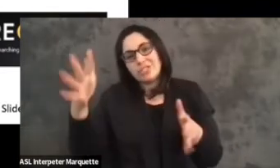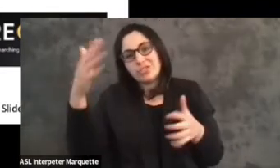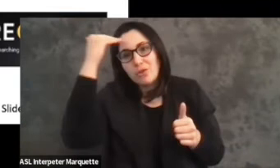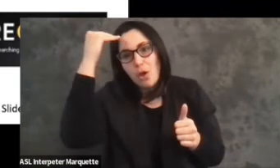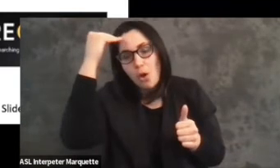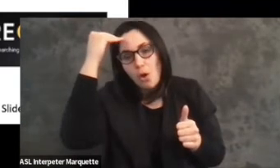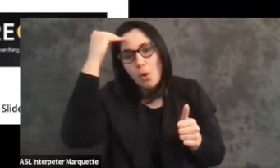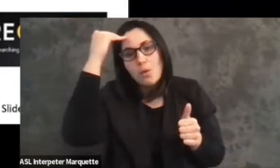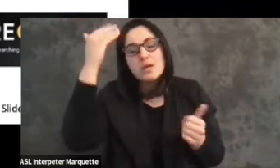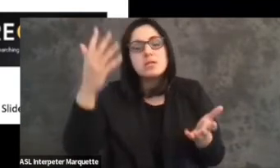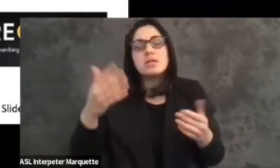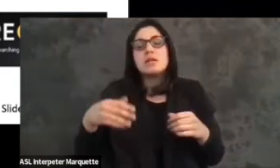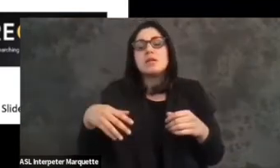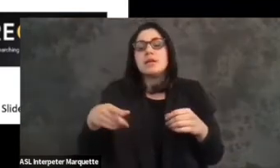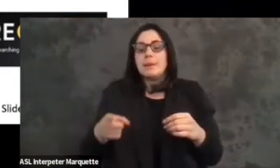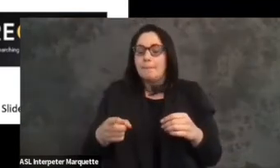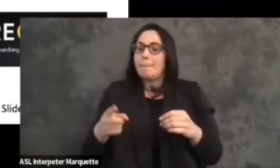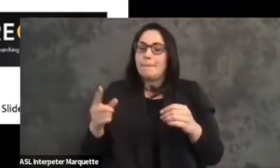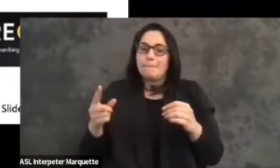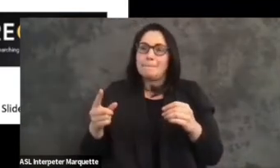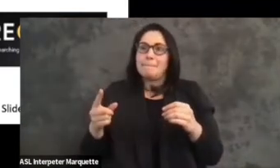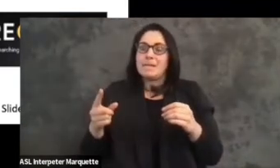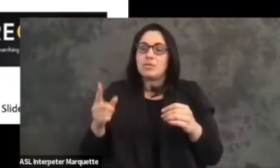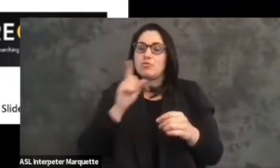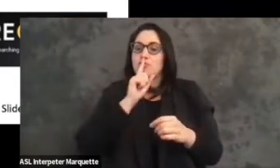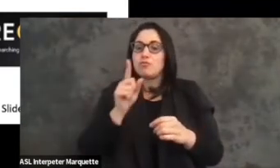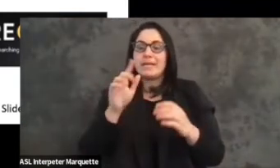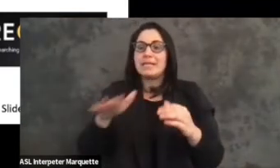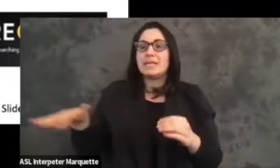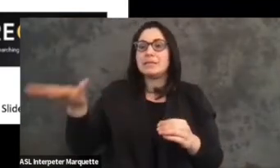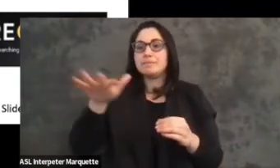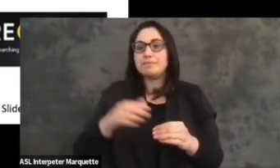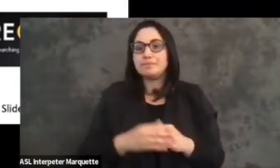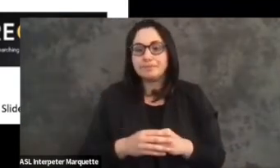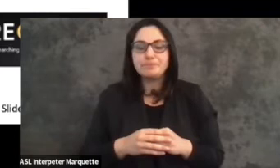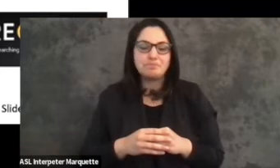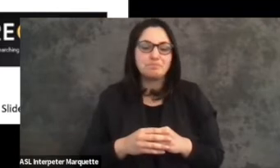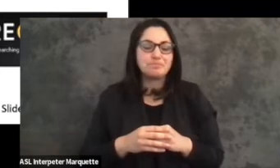who are not living with HIV? So this is a story that many of you probably know in the